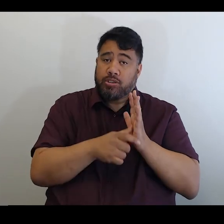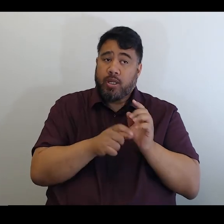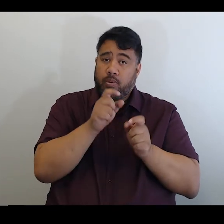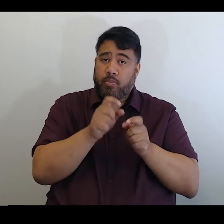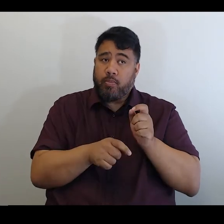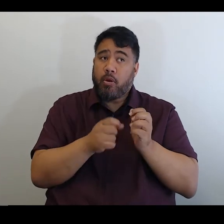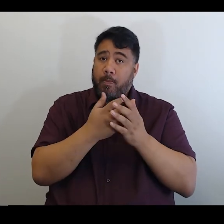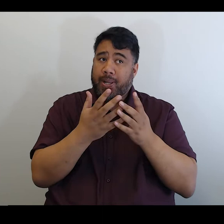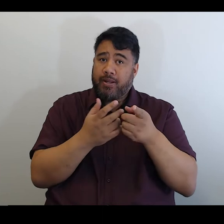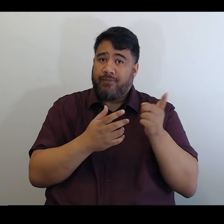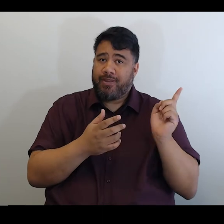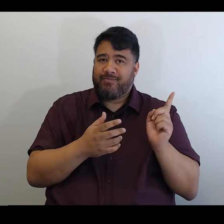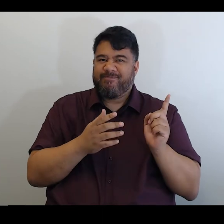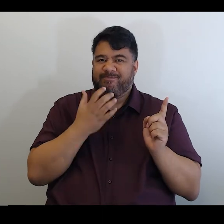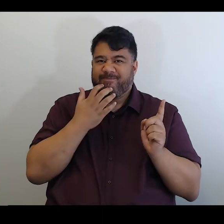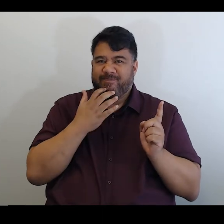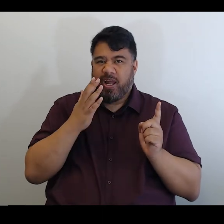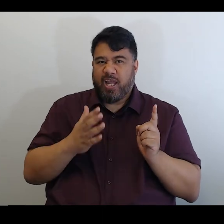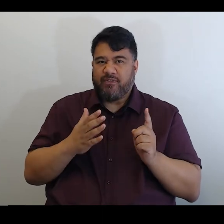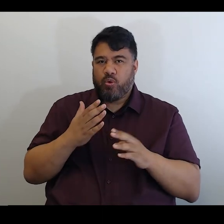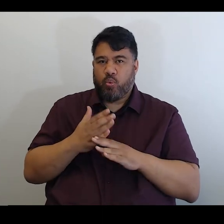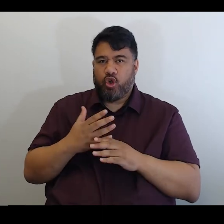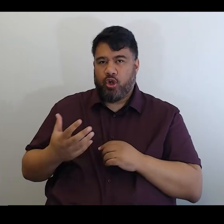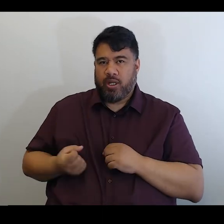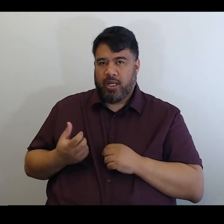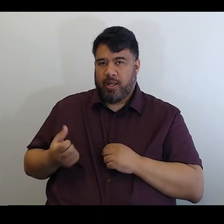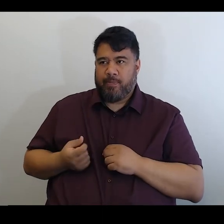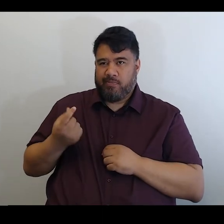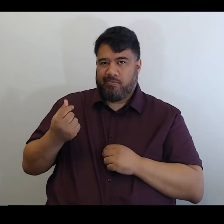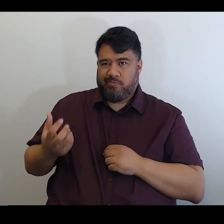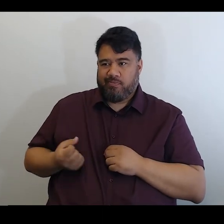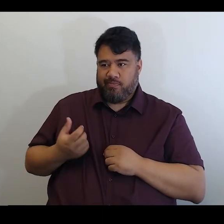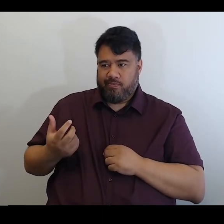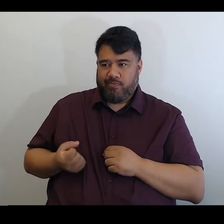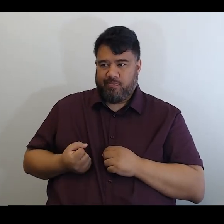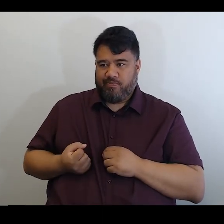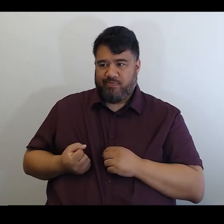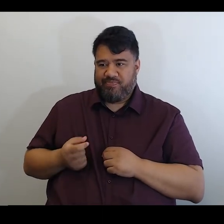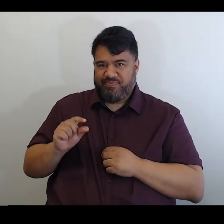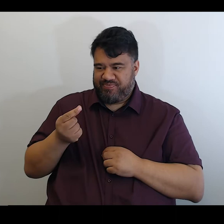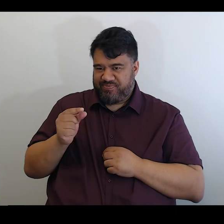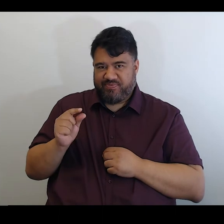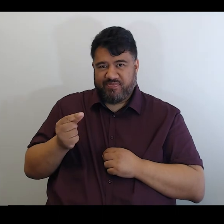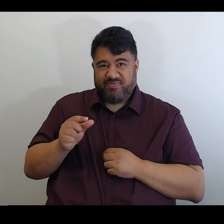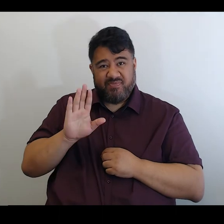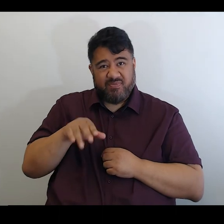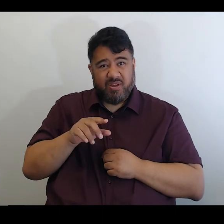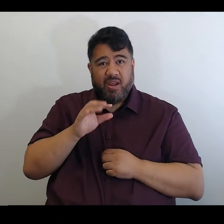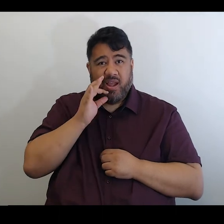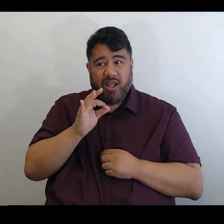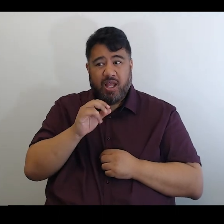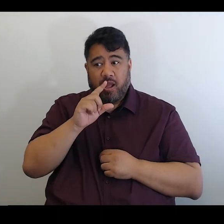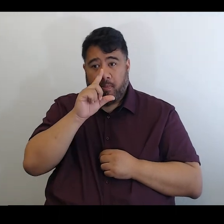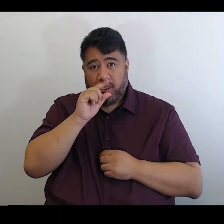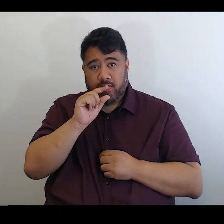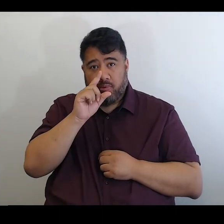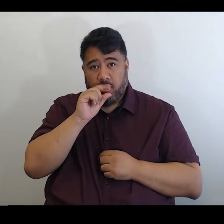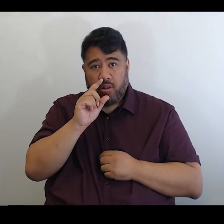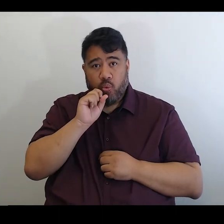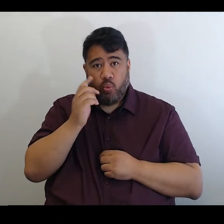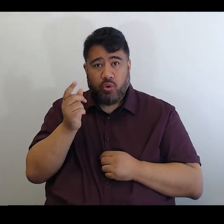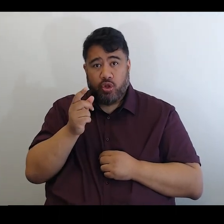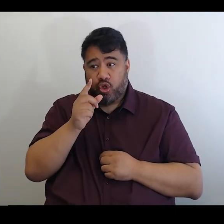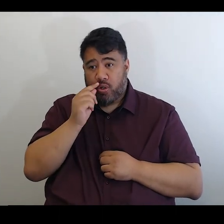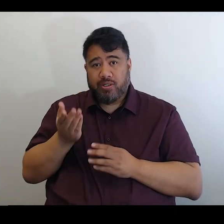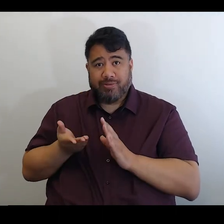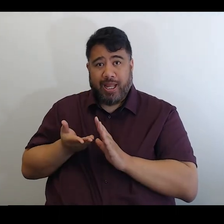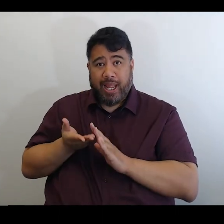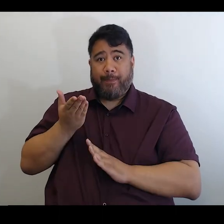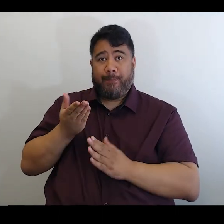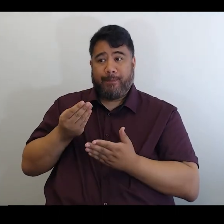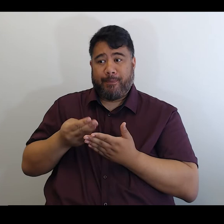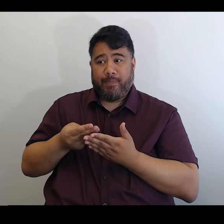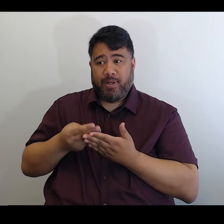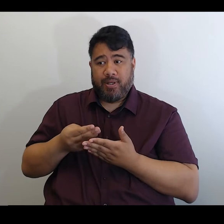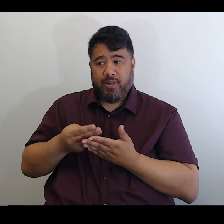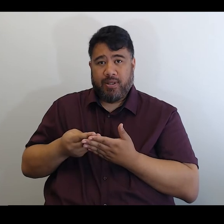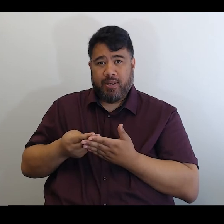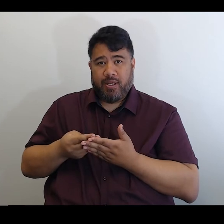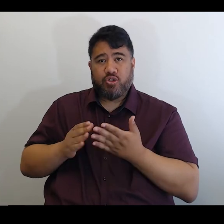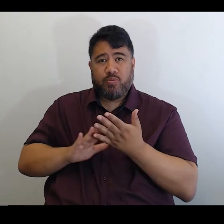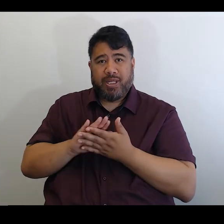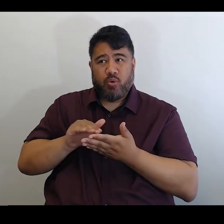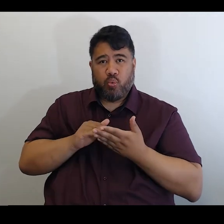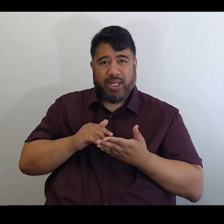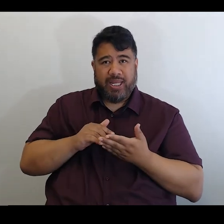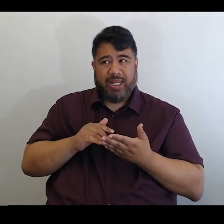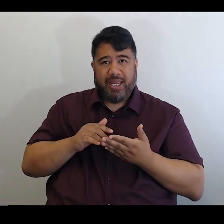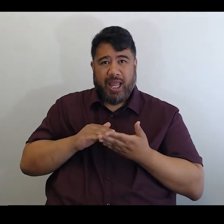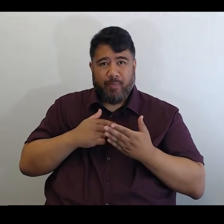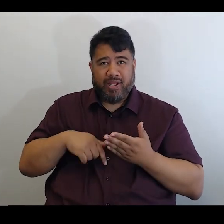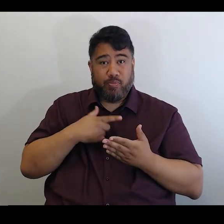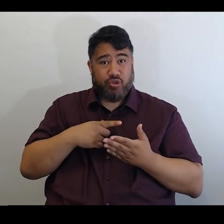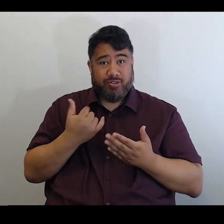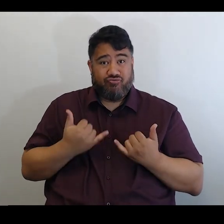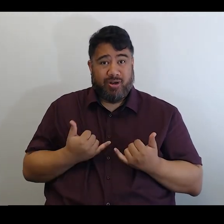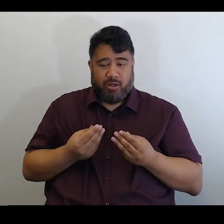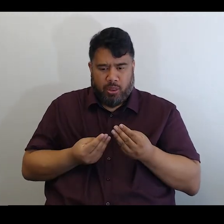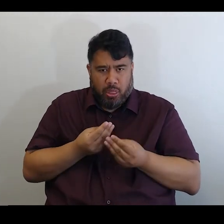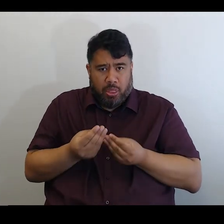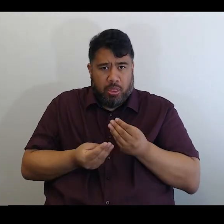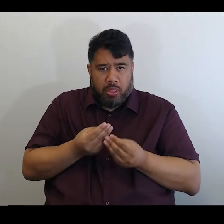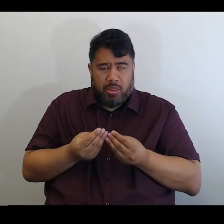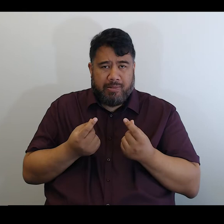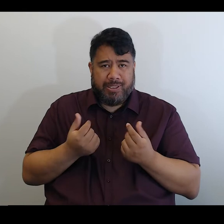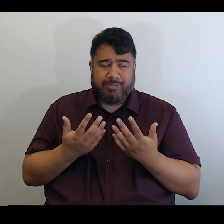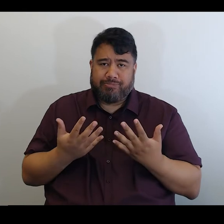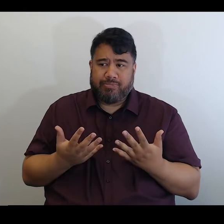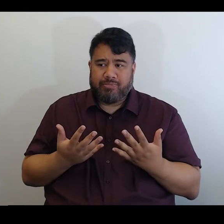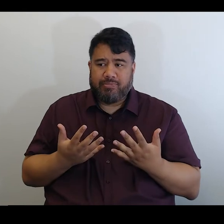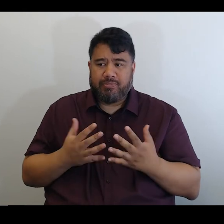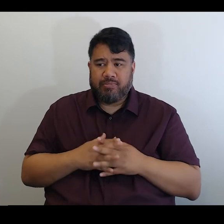would we be able to get some more money in our rooms because we’re struggling to live on limited money.